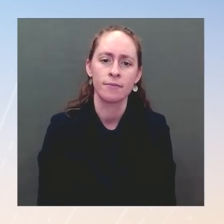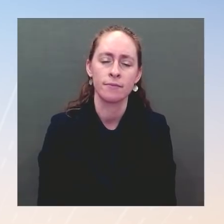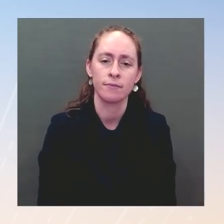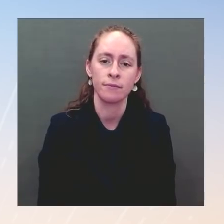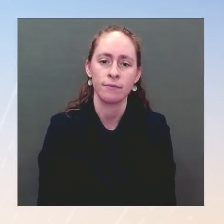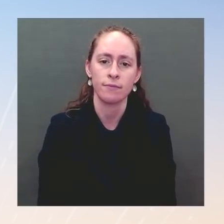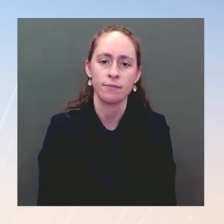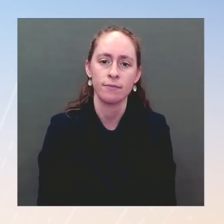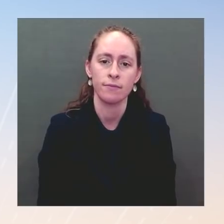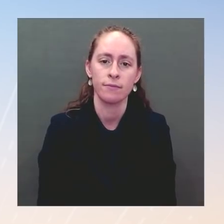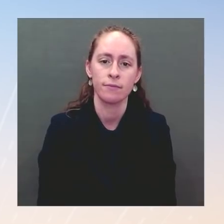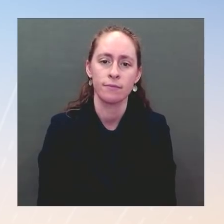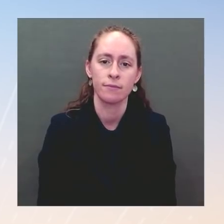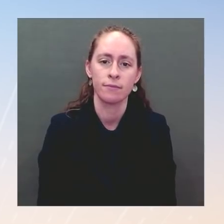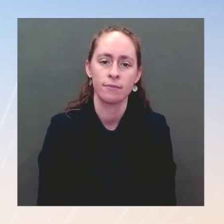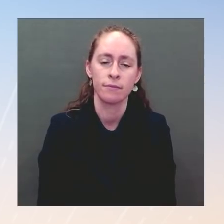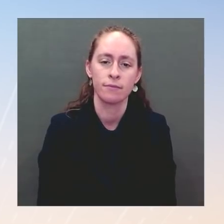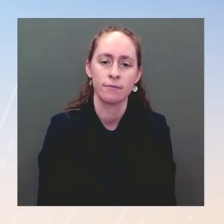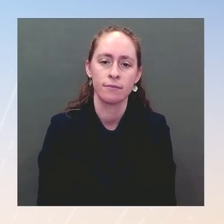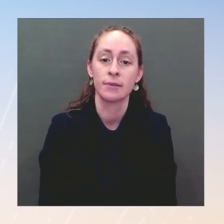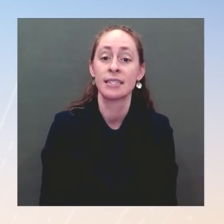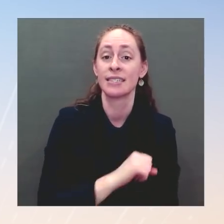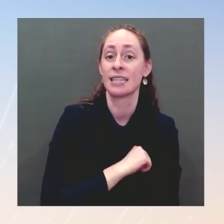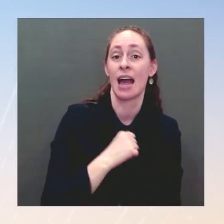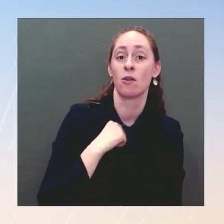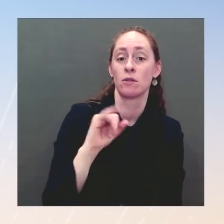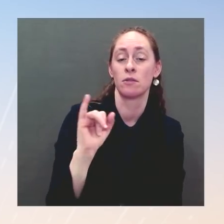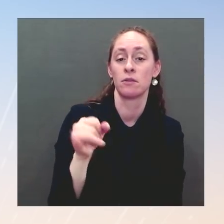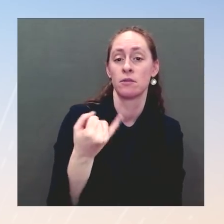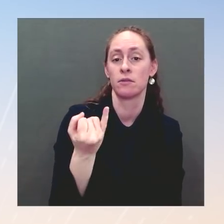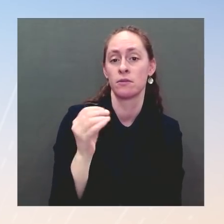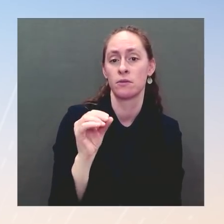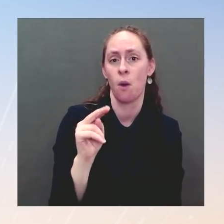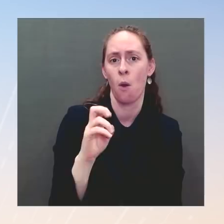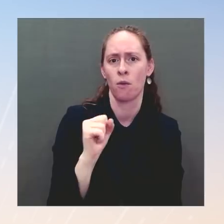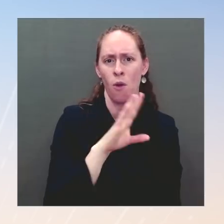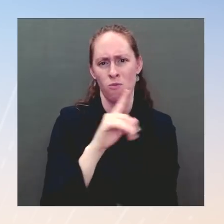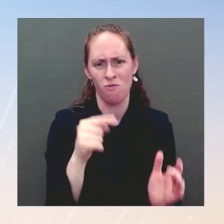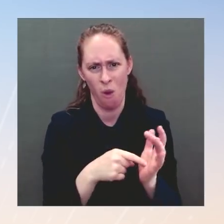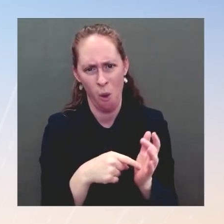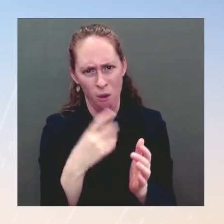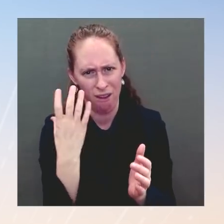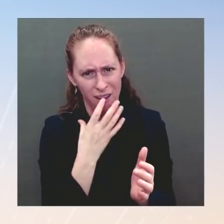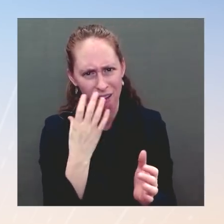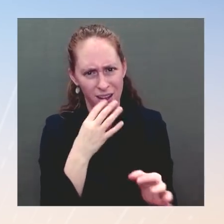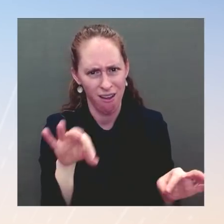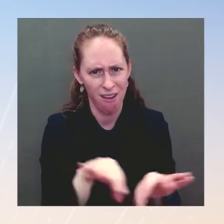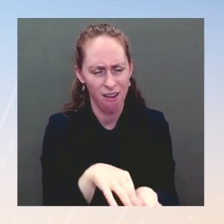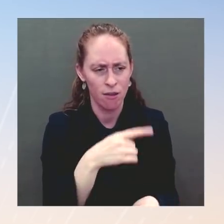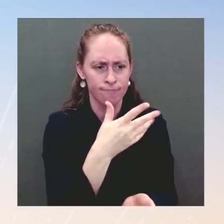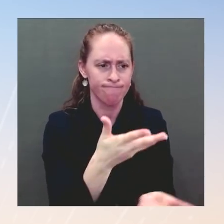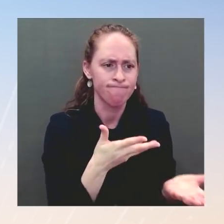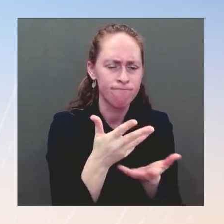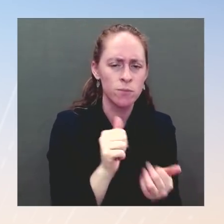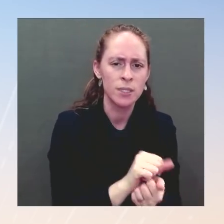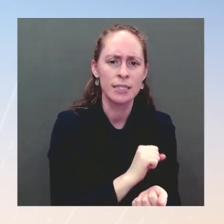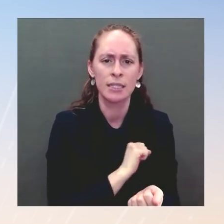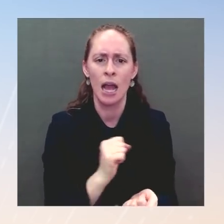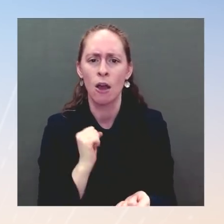engaging with senators, engaging with different stakeholders and individuals who want to --